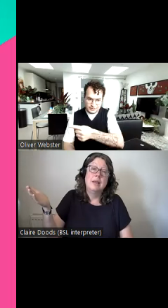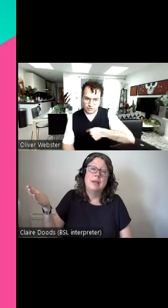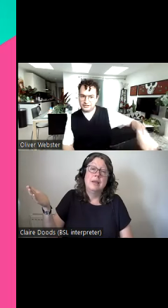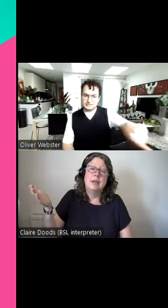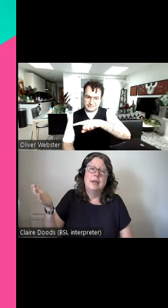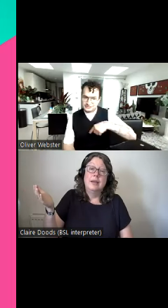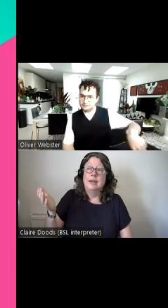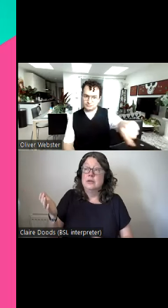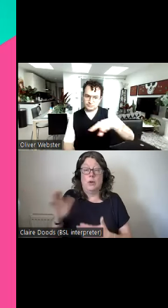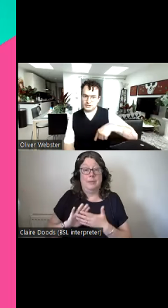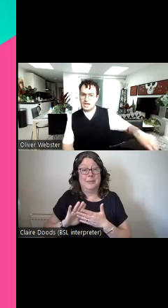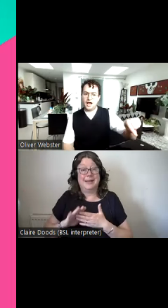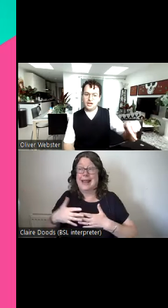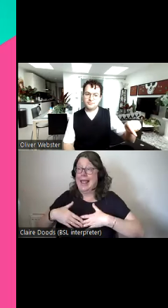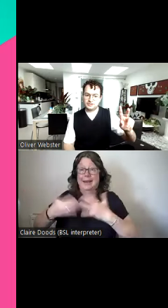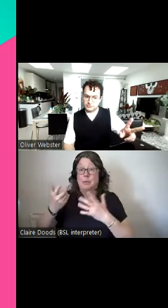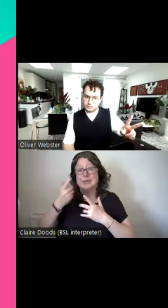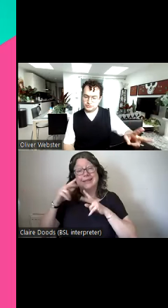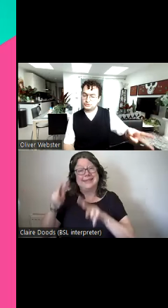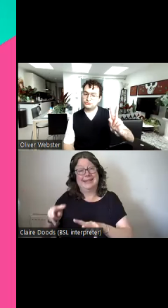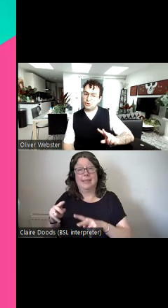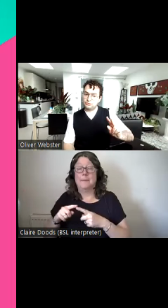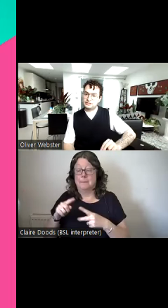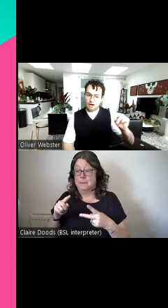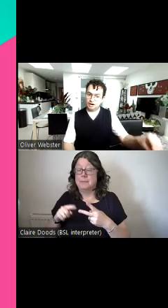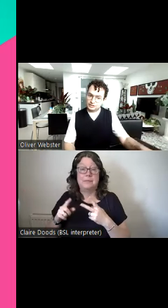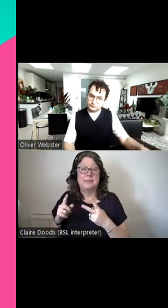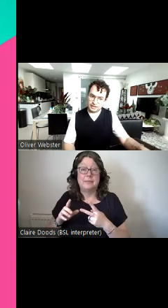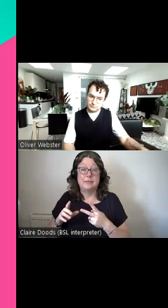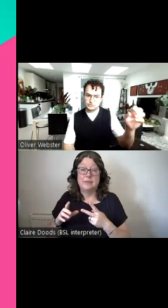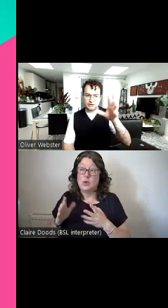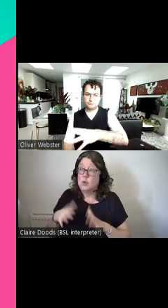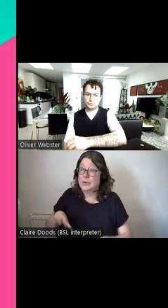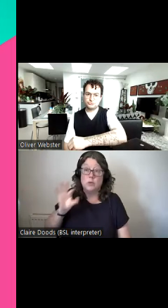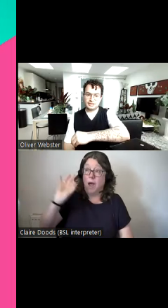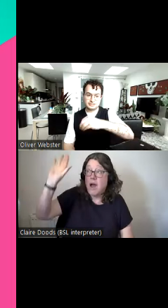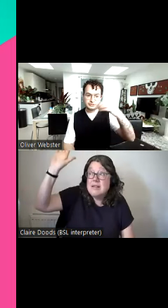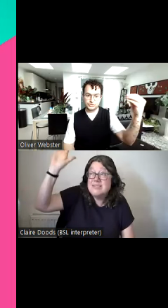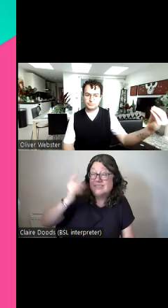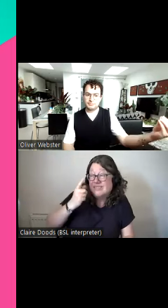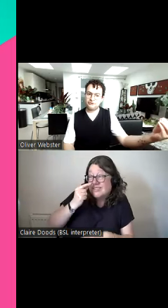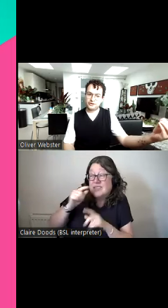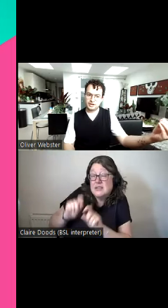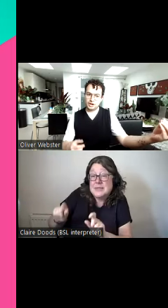anyone can see them. Number two, you don't need to ask for them, so that removes that social barrier